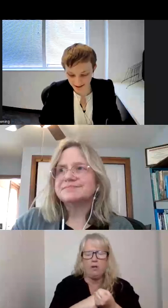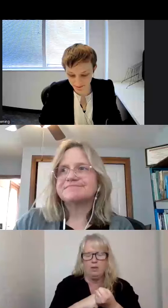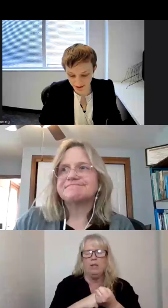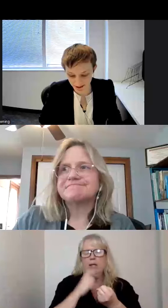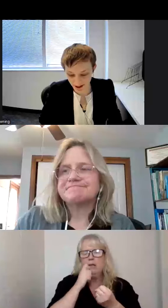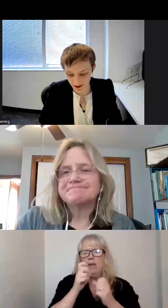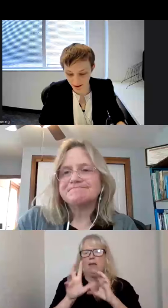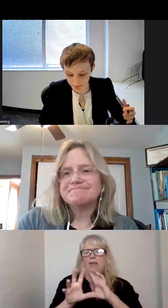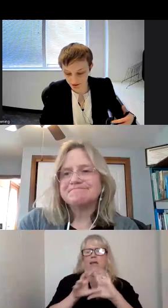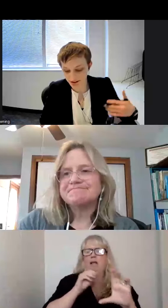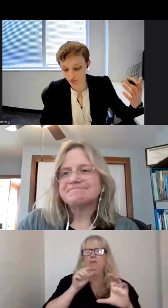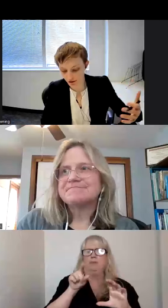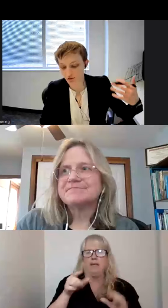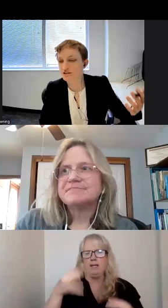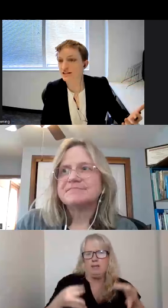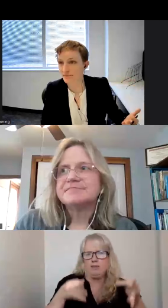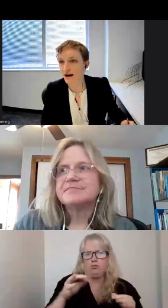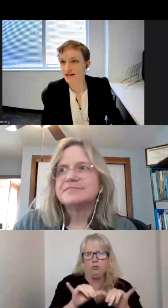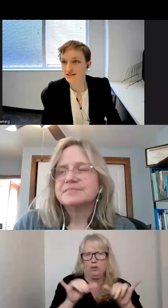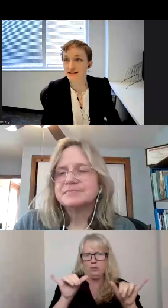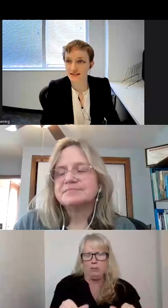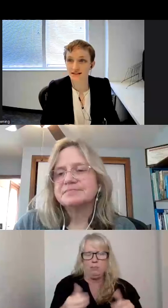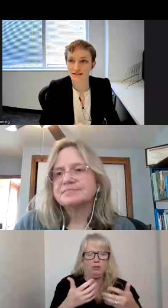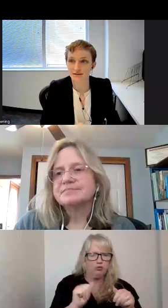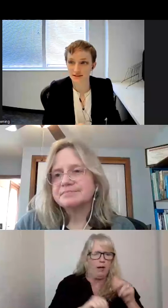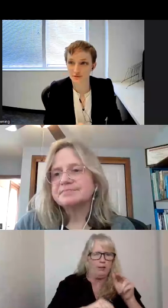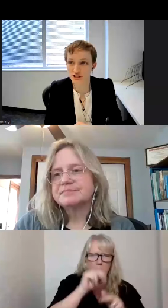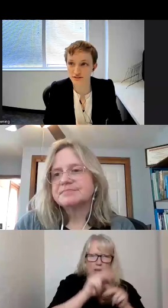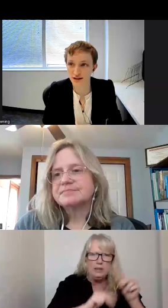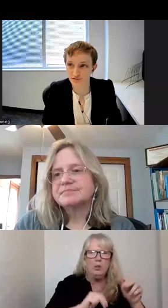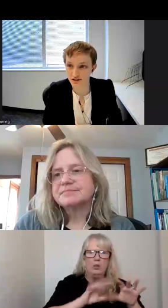SYSTEM AND BUILDING THE WORK FORCE AND CAPACITY TO ACHIEVE THAT.